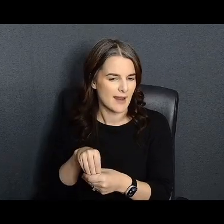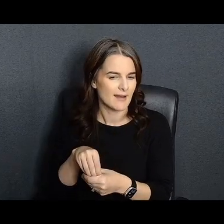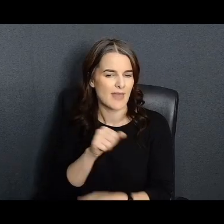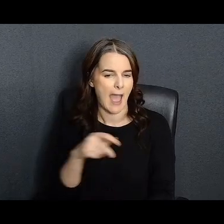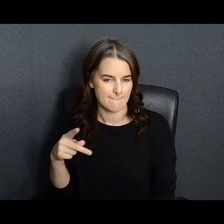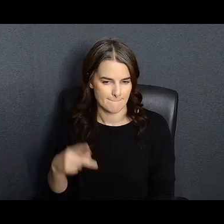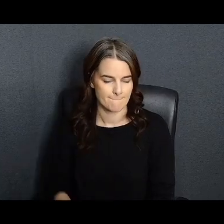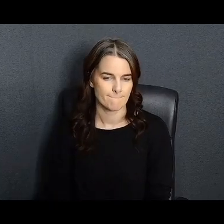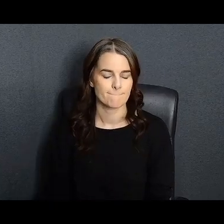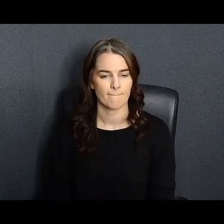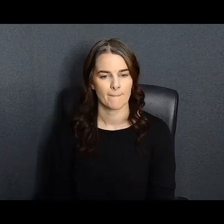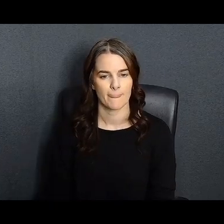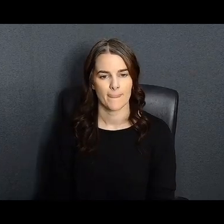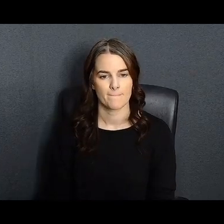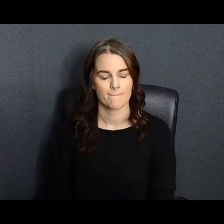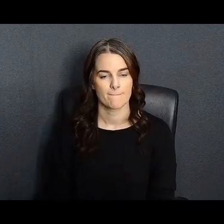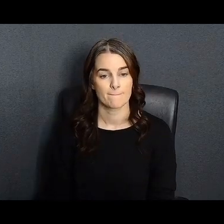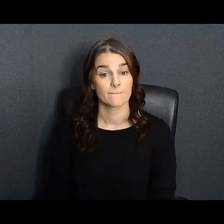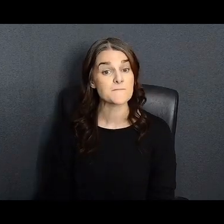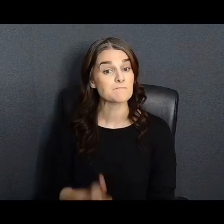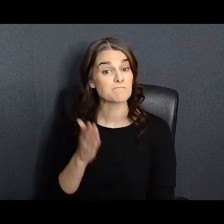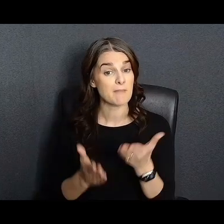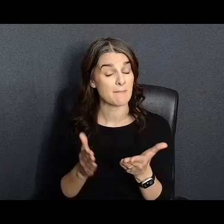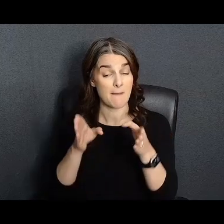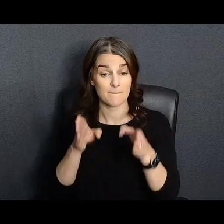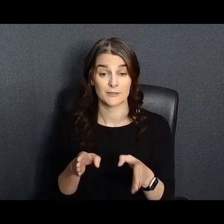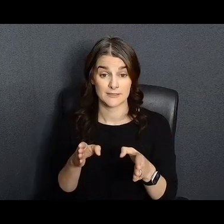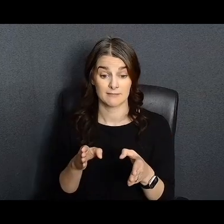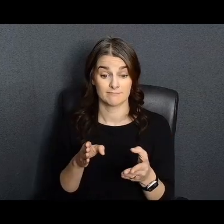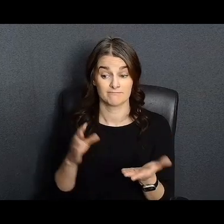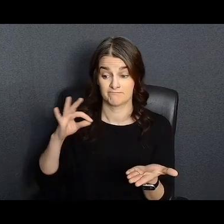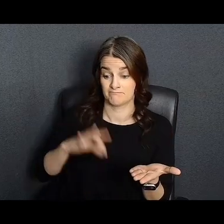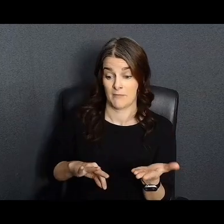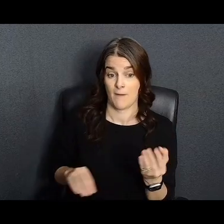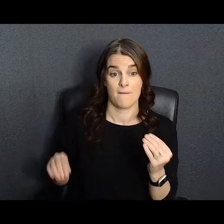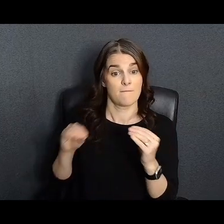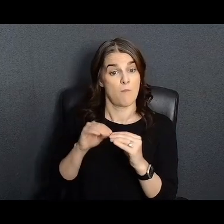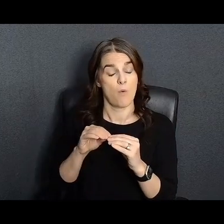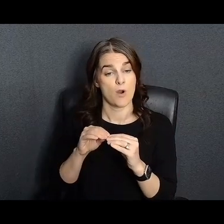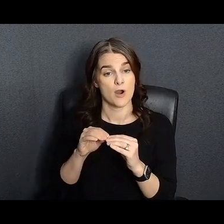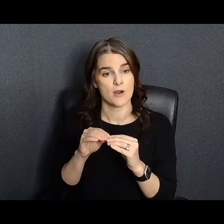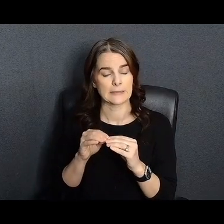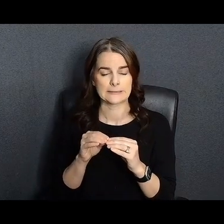You might also have somebody who might benefit from more pragmatically-based organization